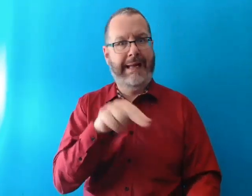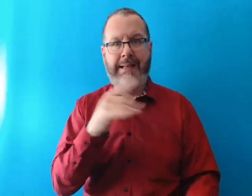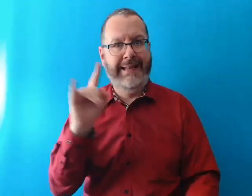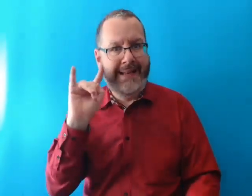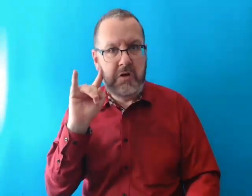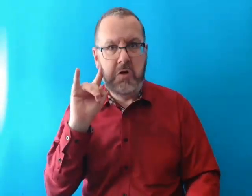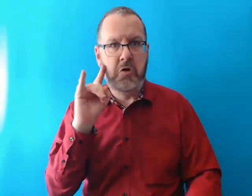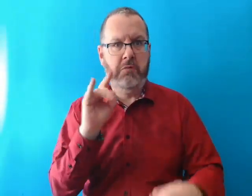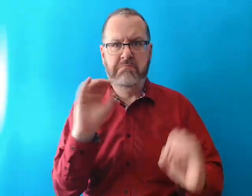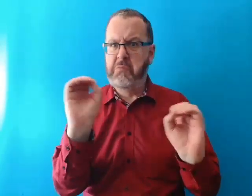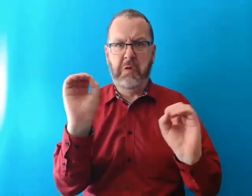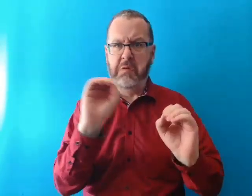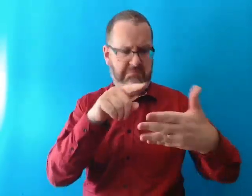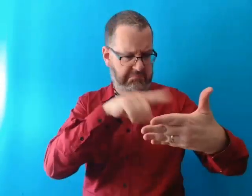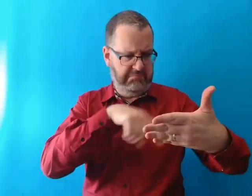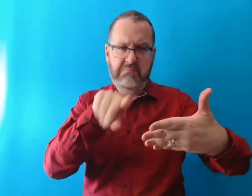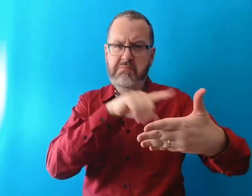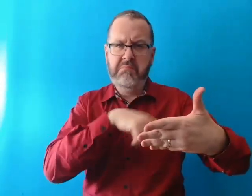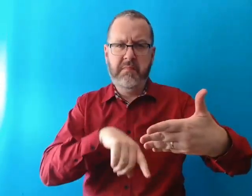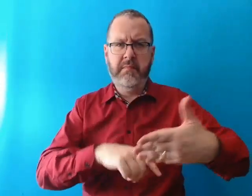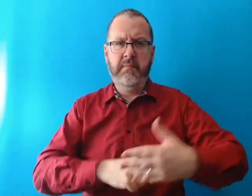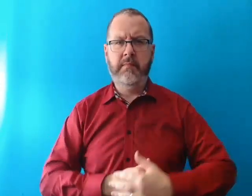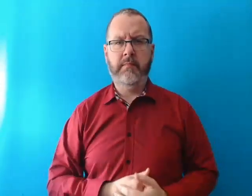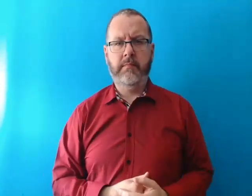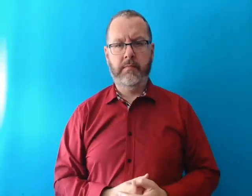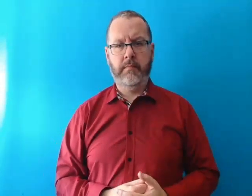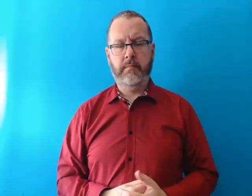of Mike being deaf or any reference to hearing loss.